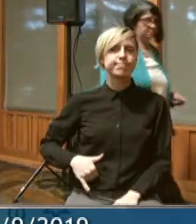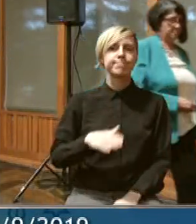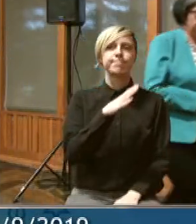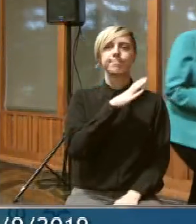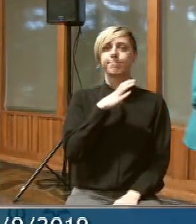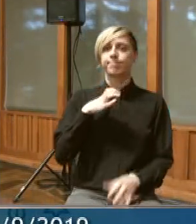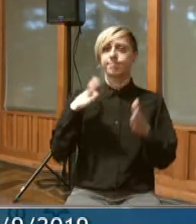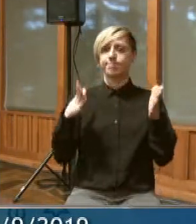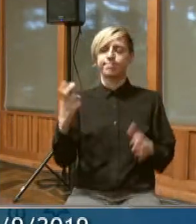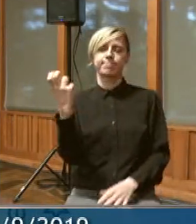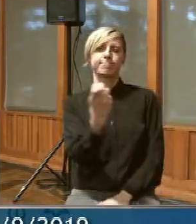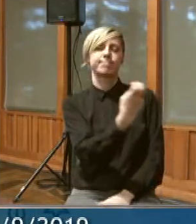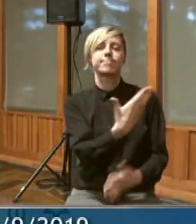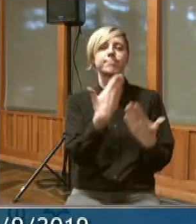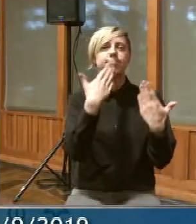Wheeler: